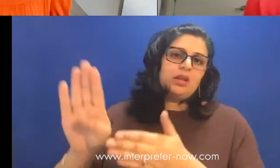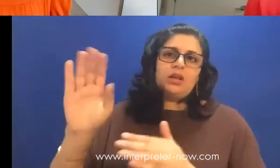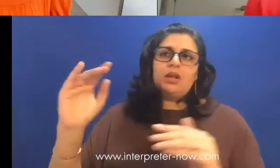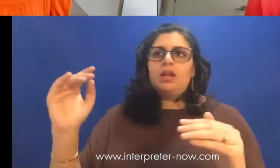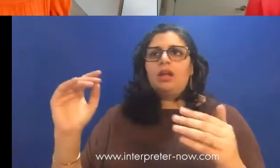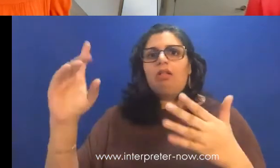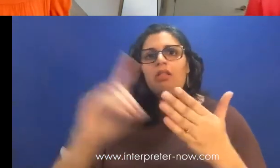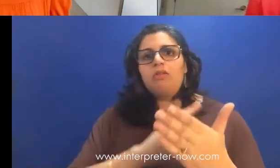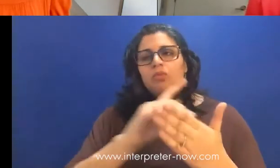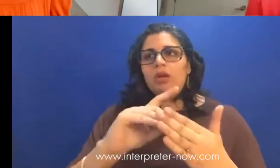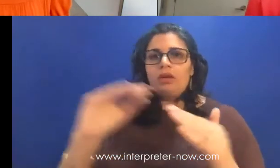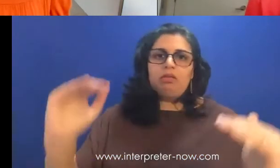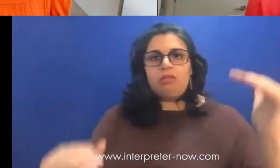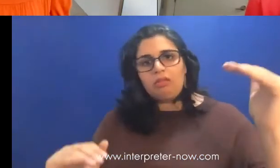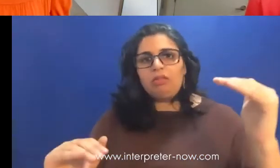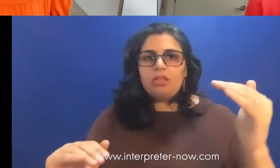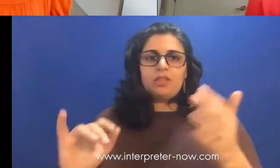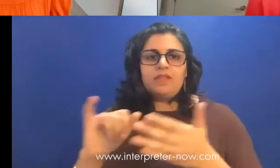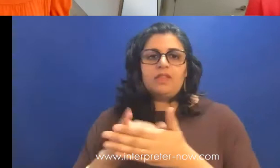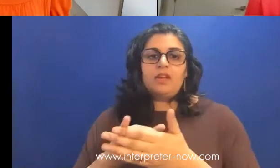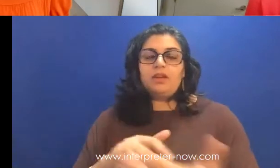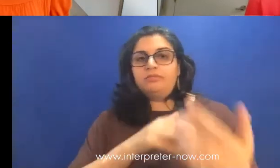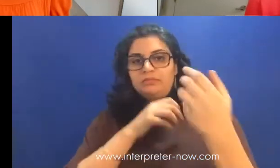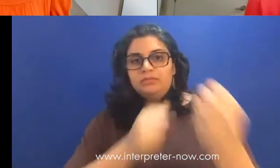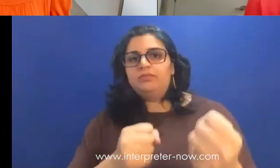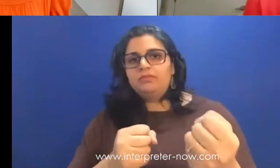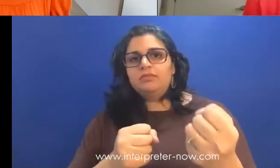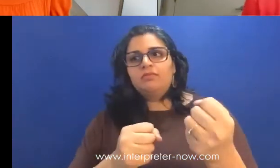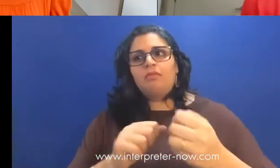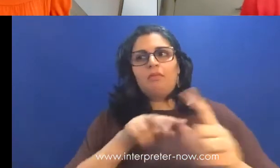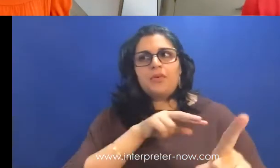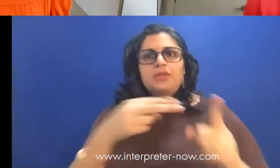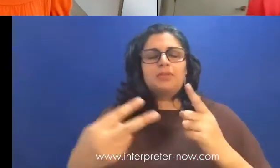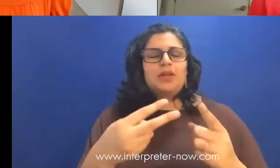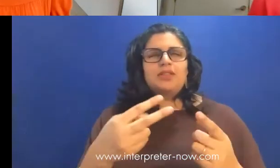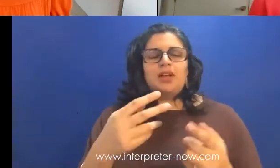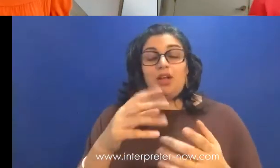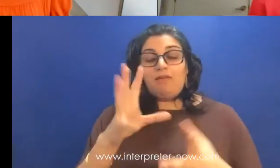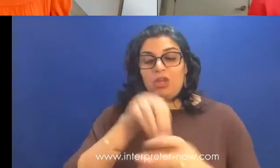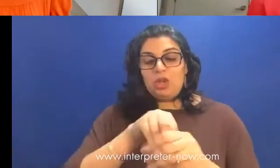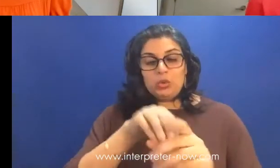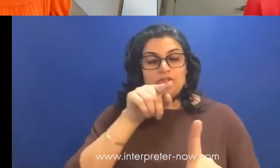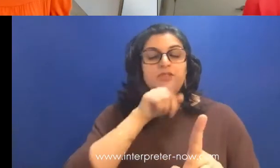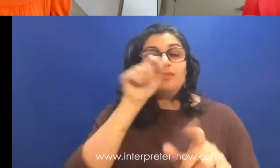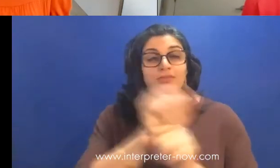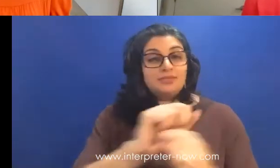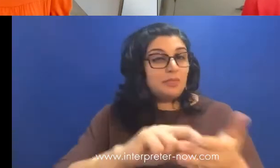that often gives you a very, very strong perspective of what inclusion really is like at an organization.